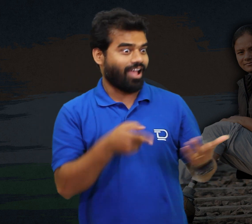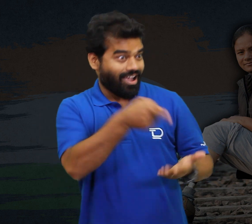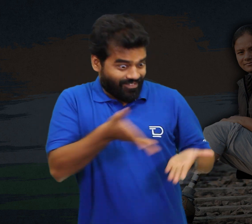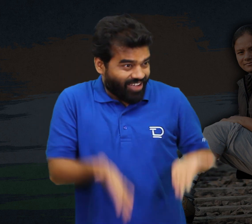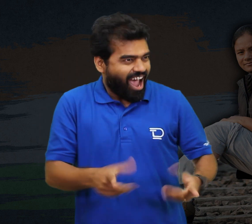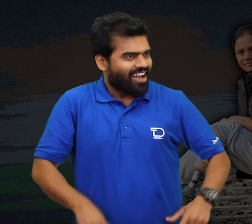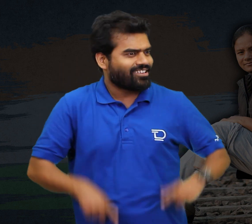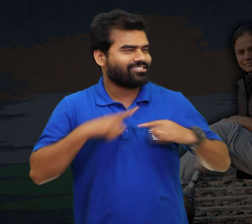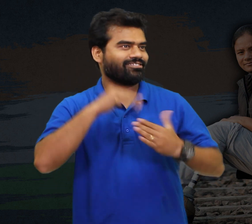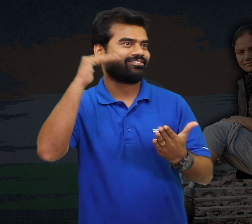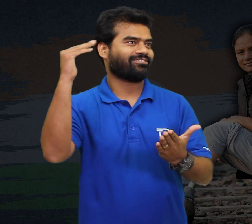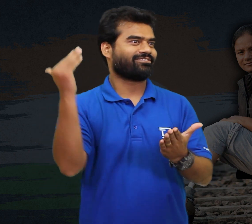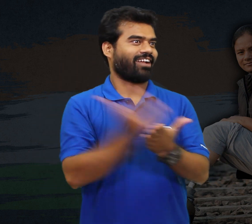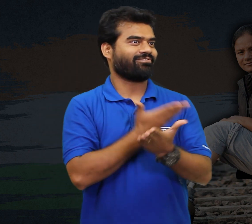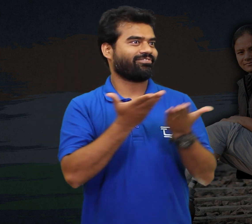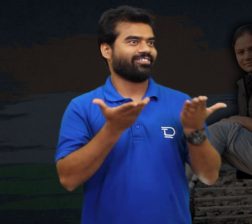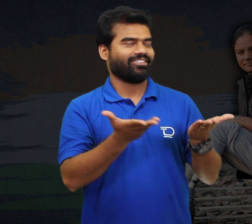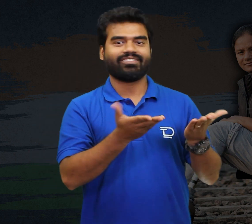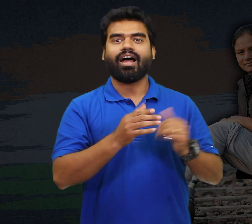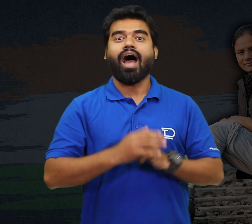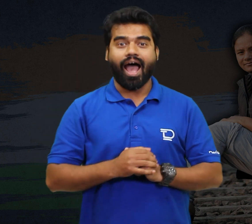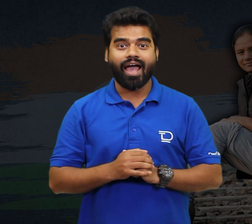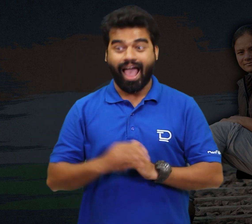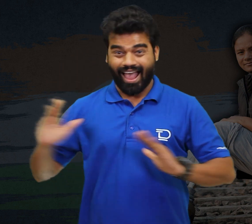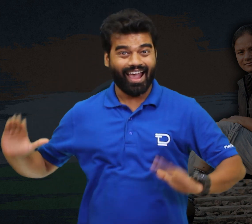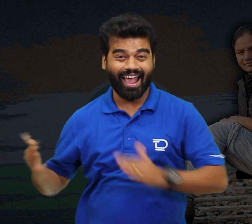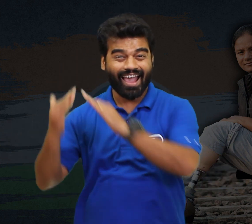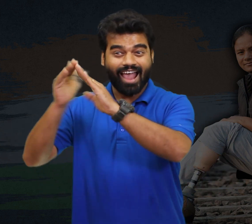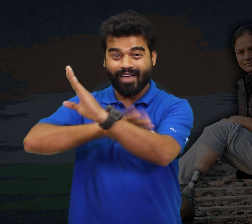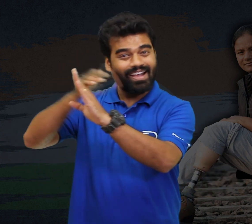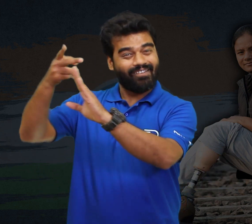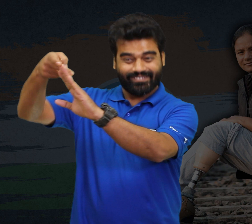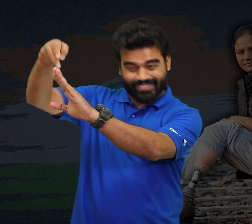and this is the one which saved your life now.